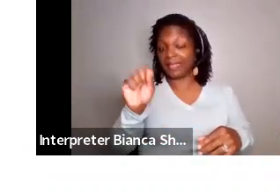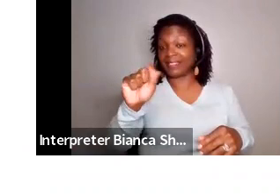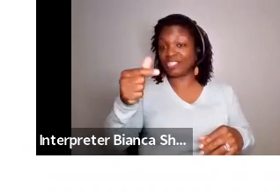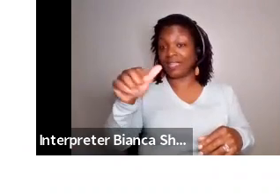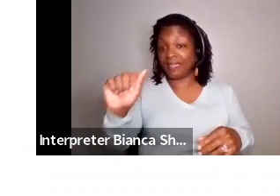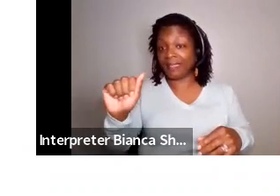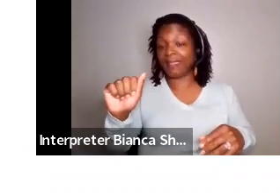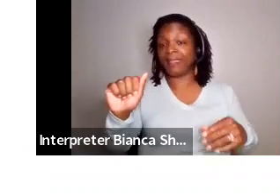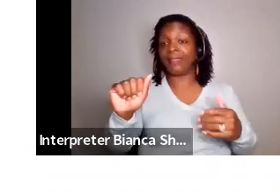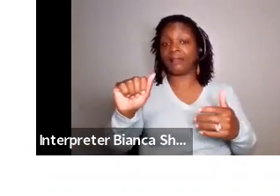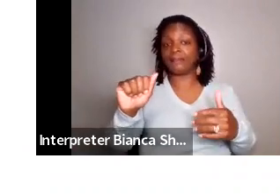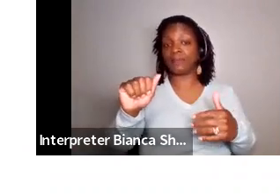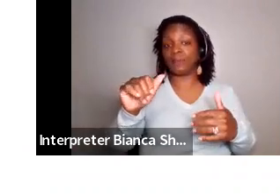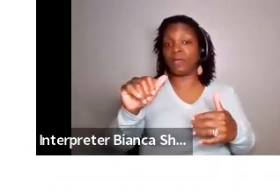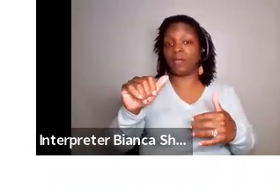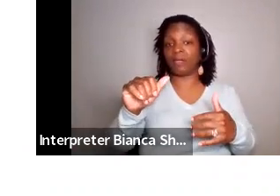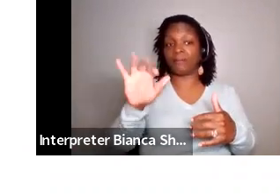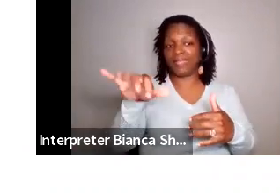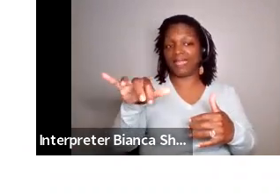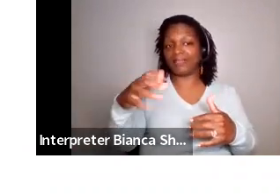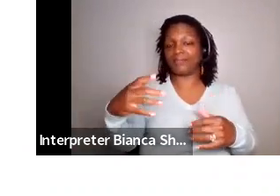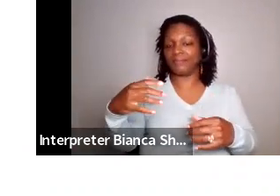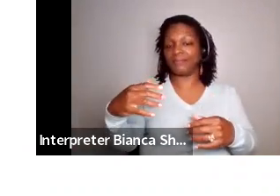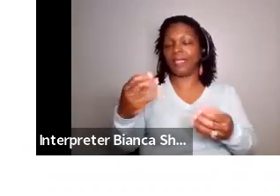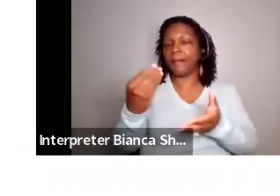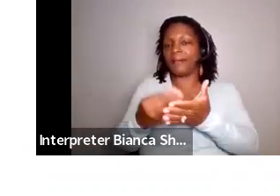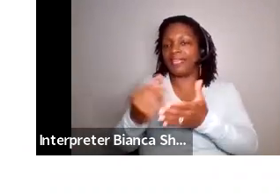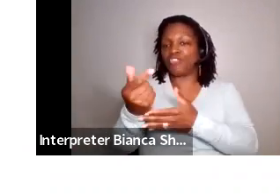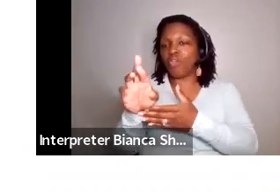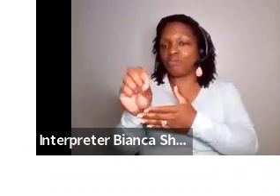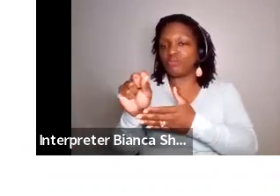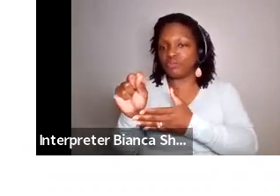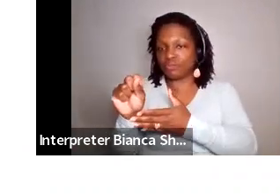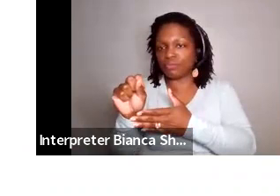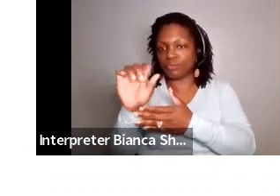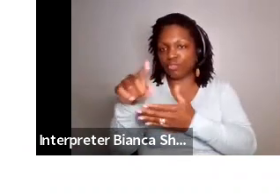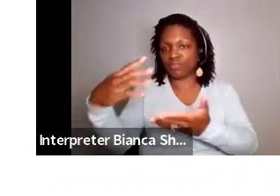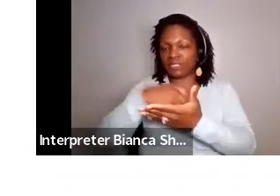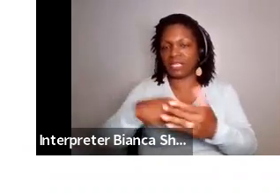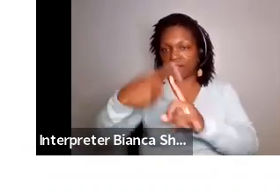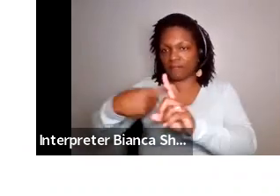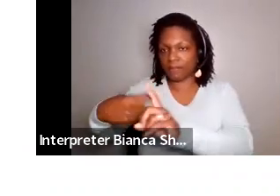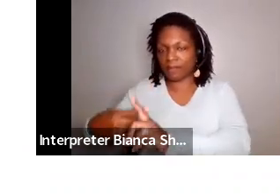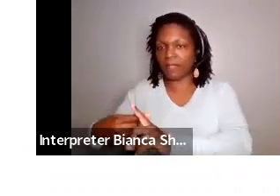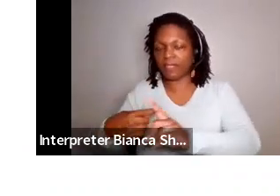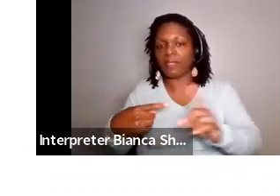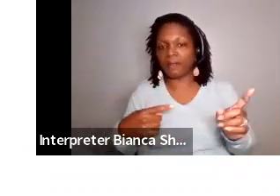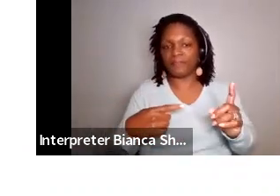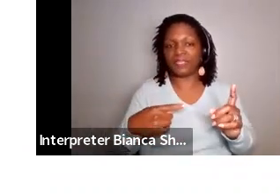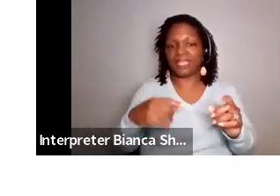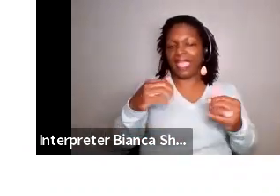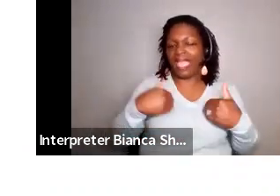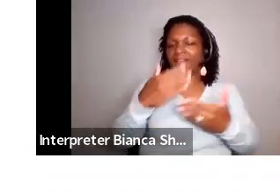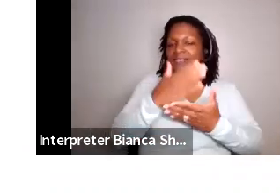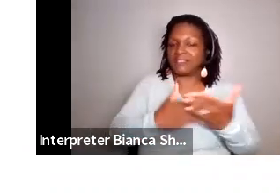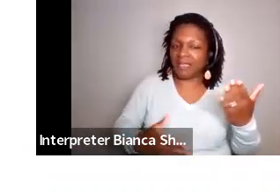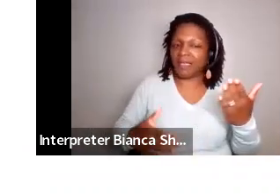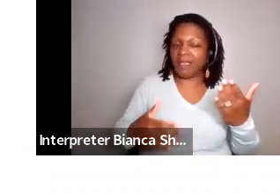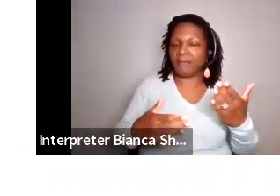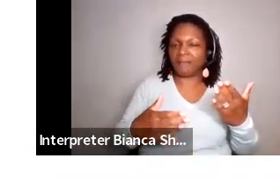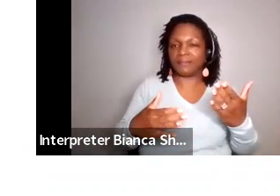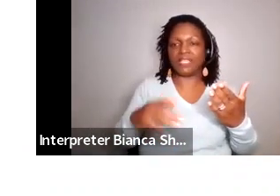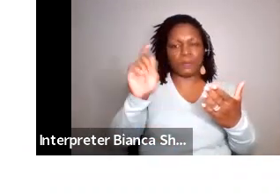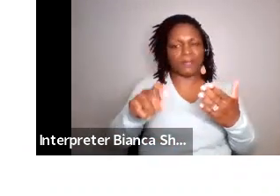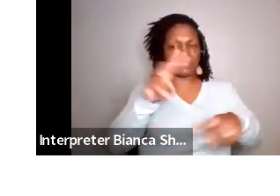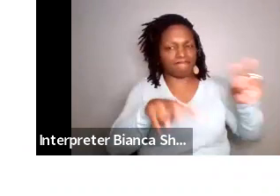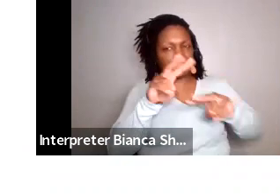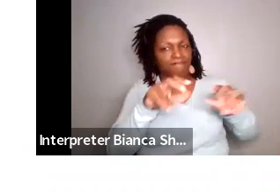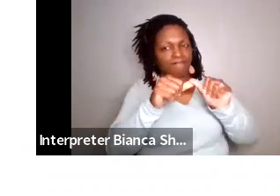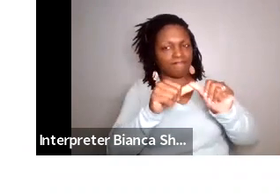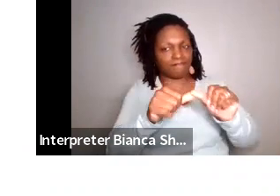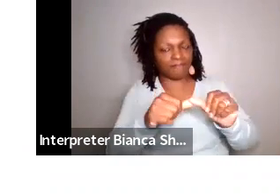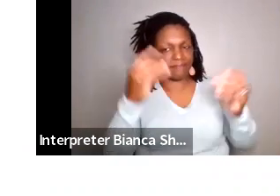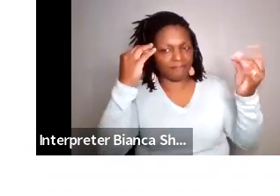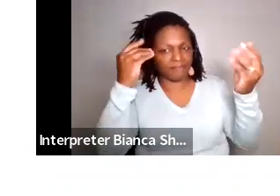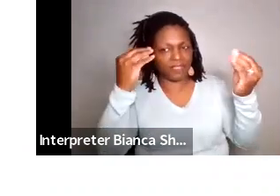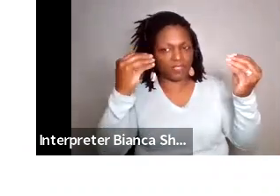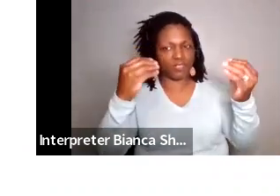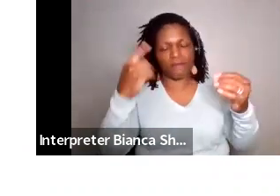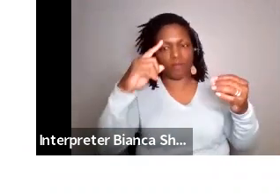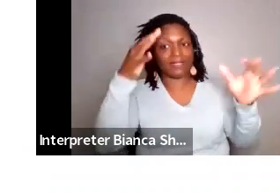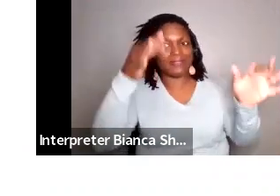amount other things that other factors that are taking consideration and we'll talk about that in our case studies a bit